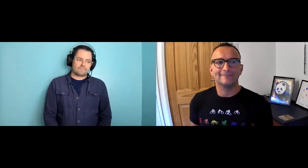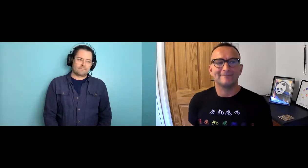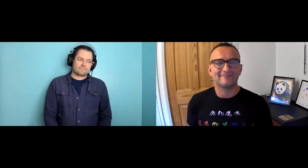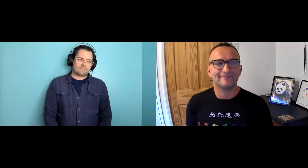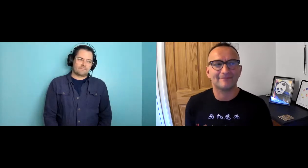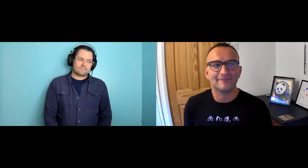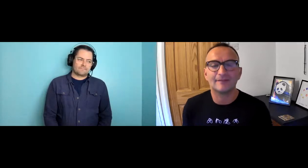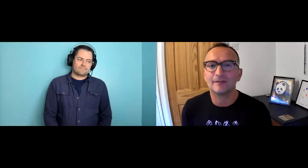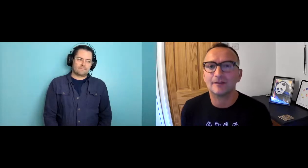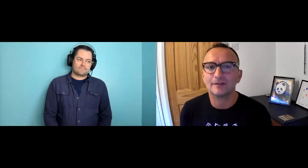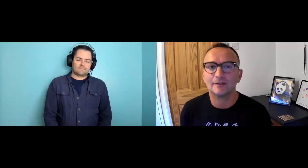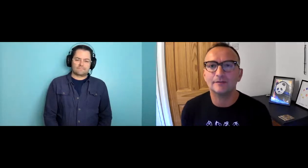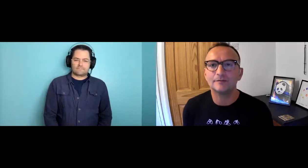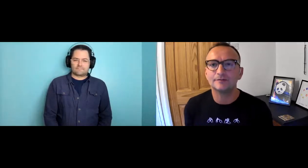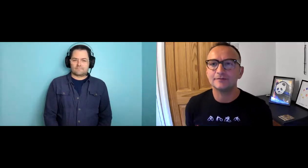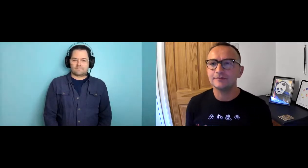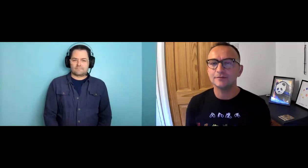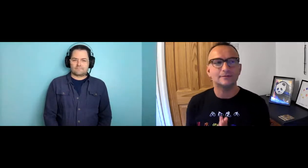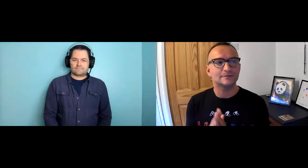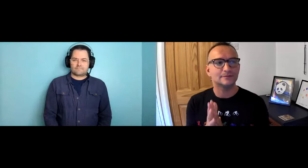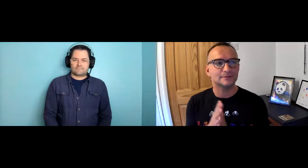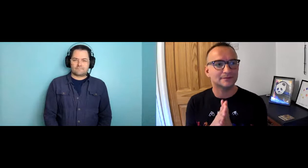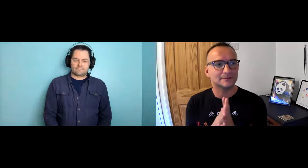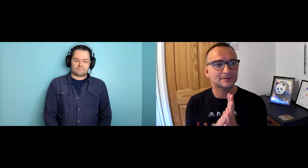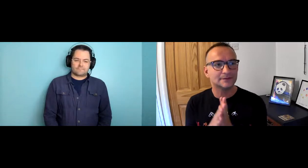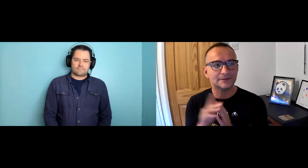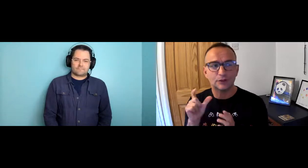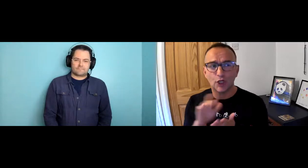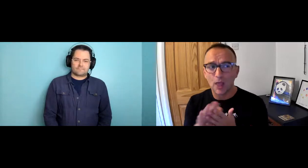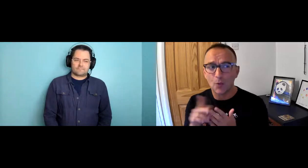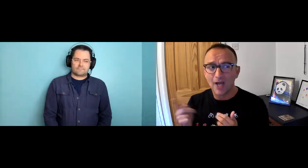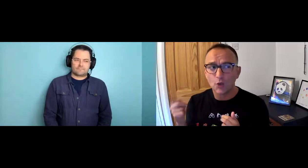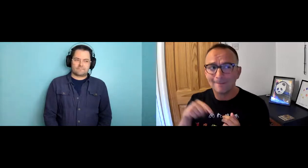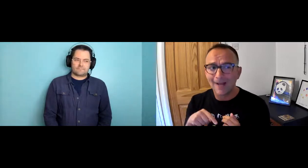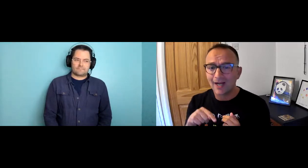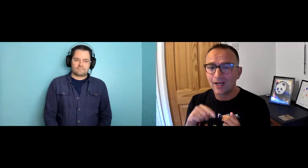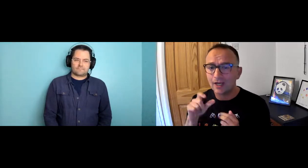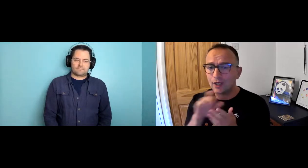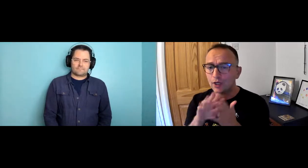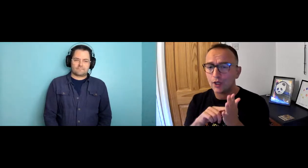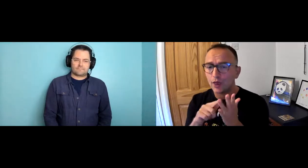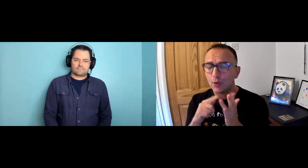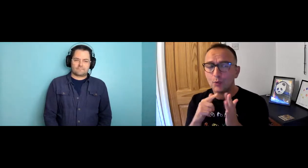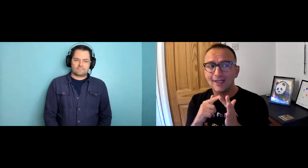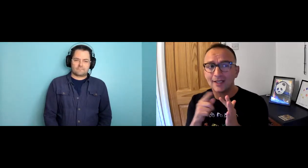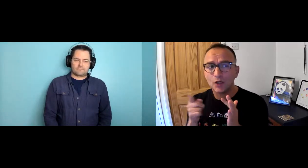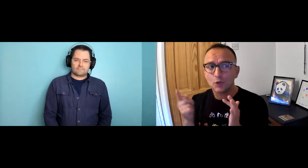Chloe are you back? Yes,_I am here.